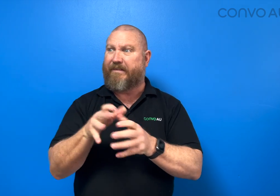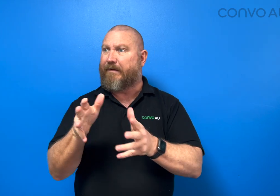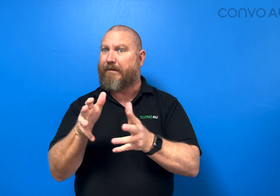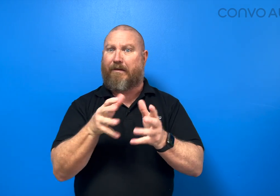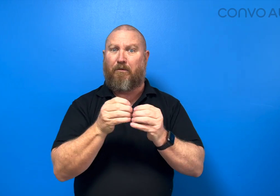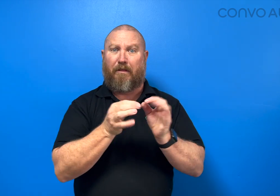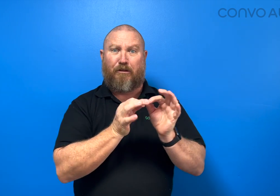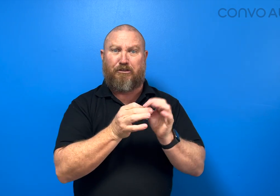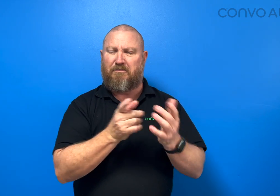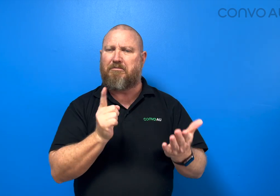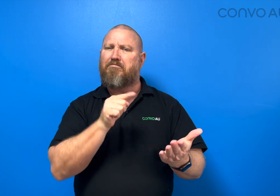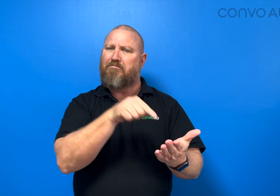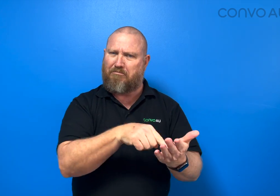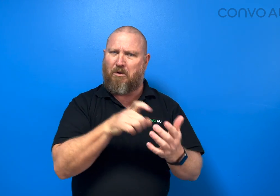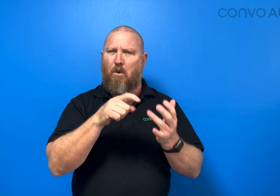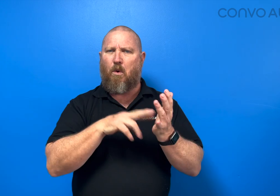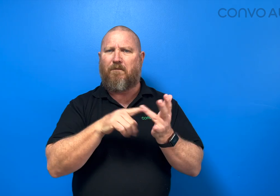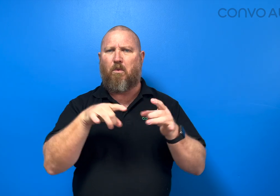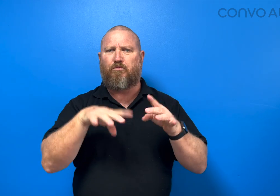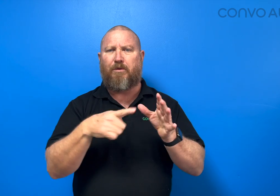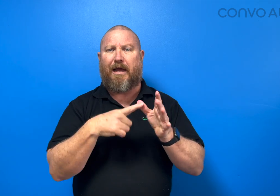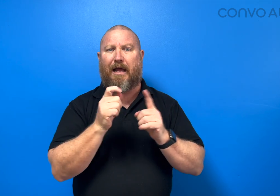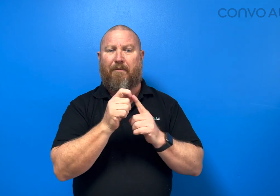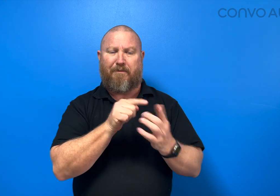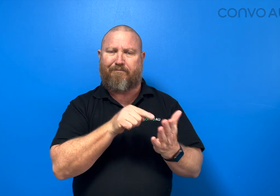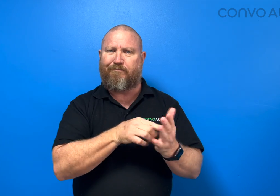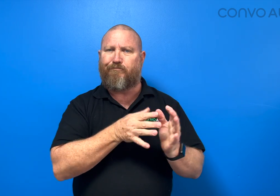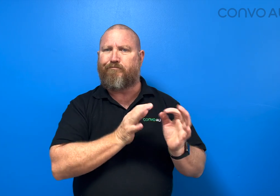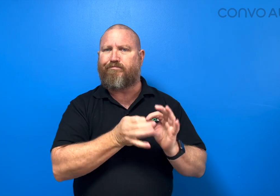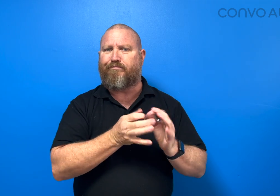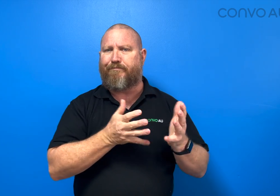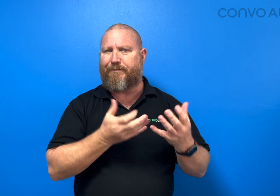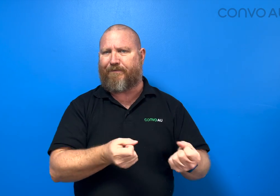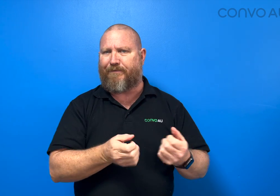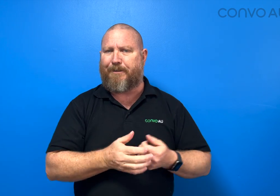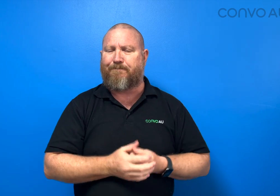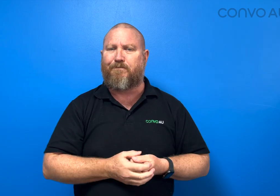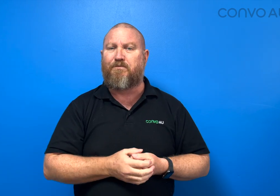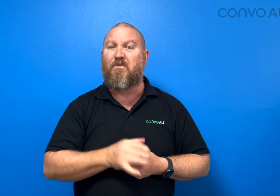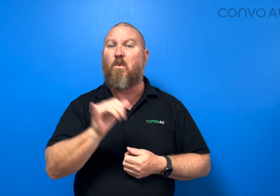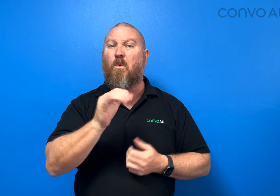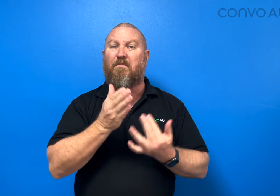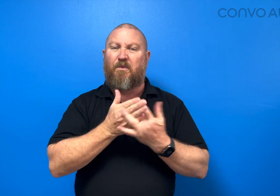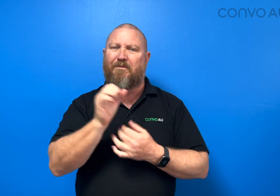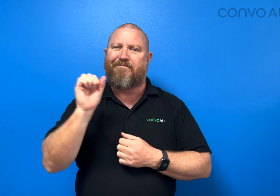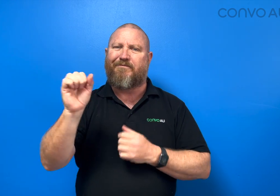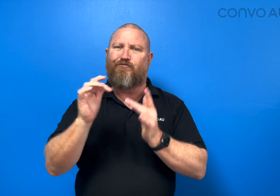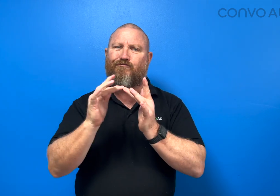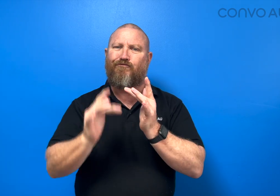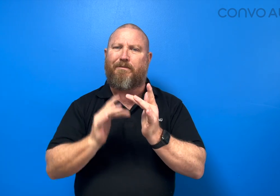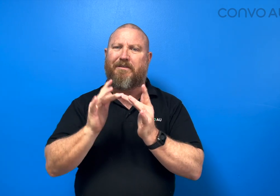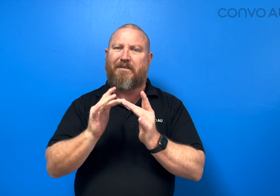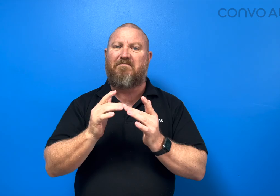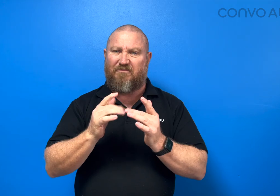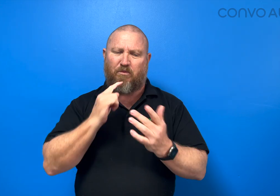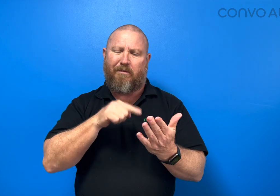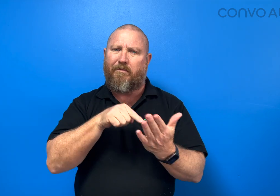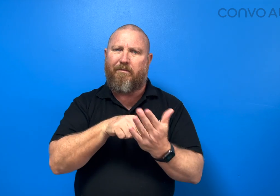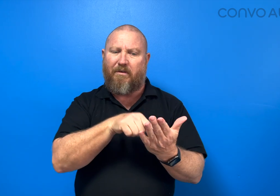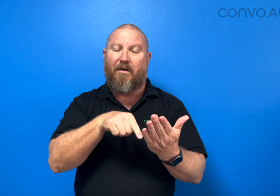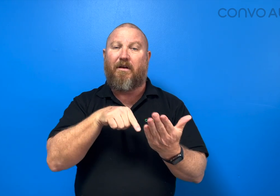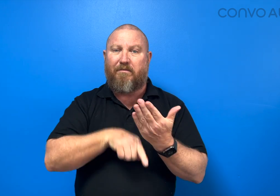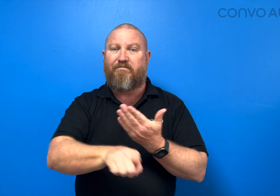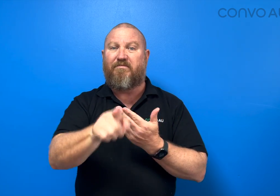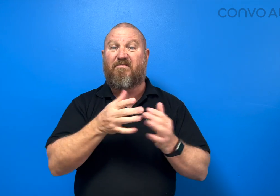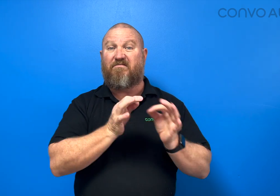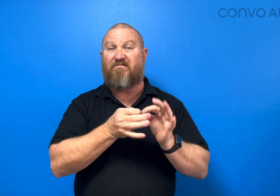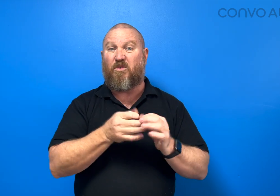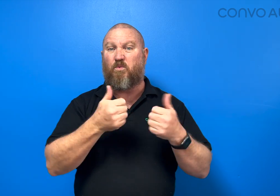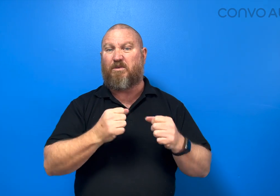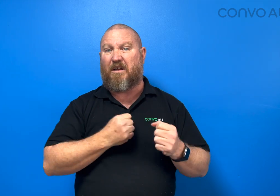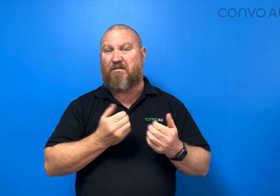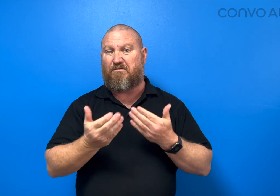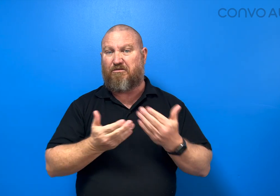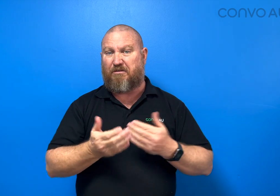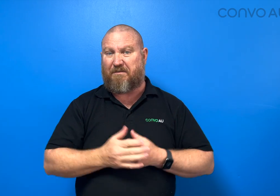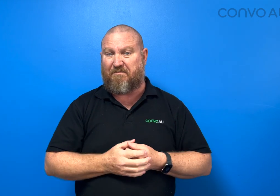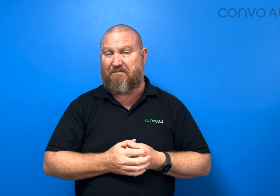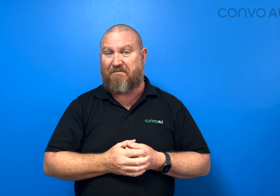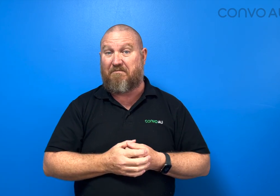election through the Australian Electoral Commission (AEC) through our app and their website.